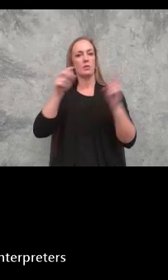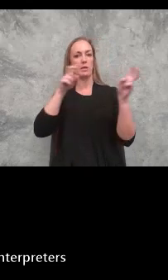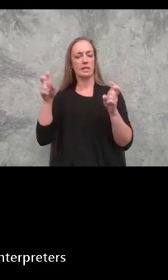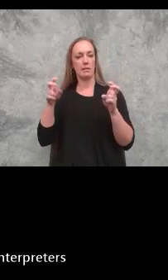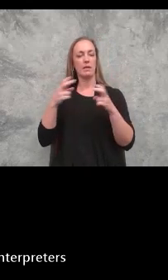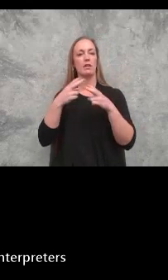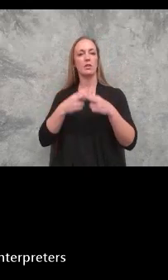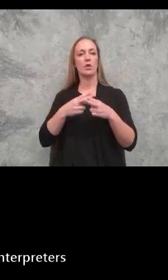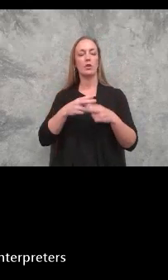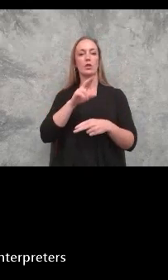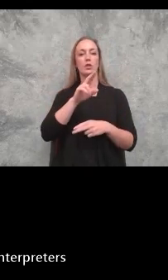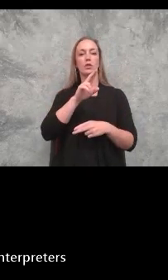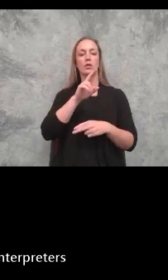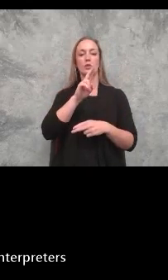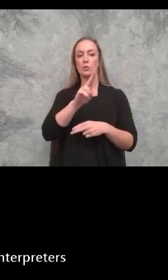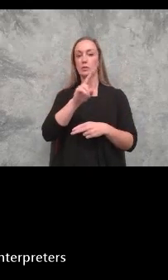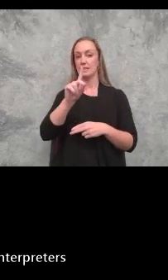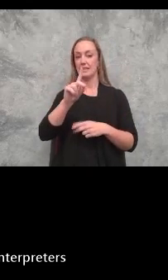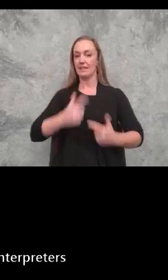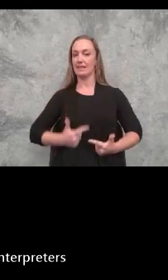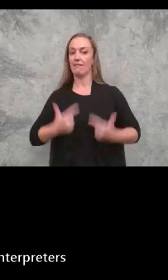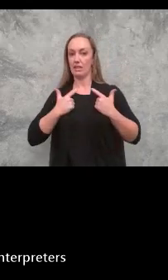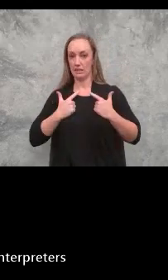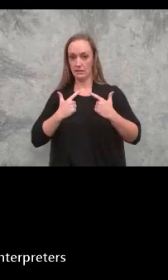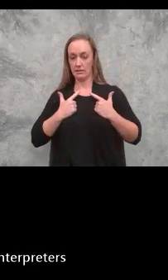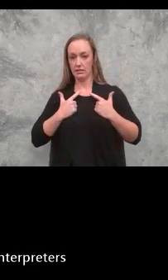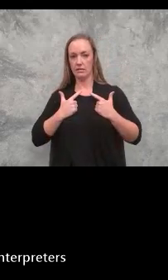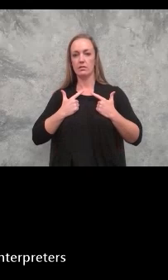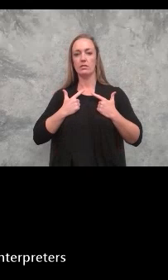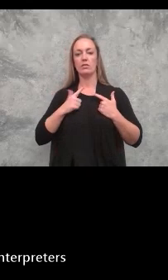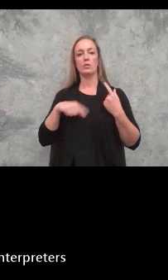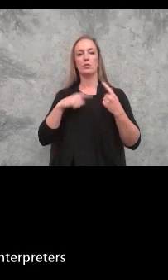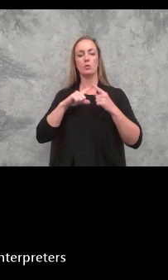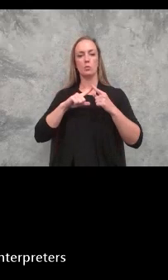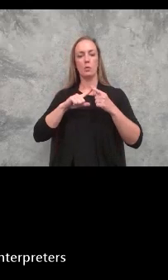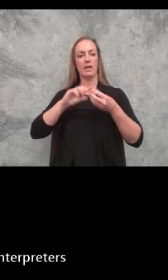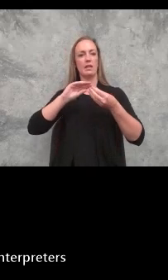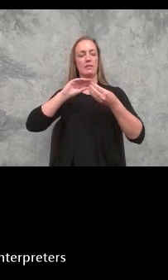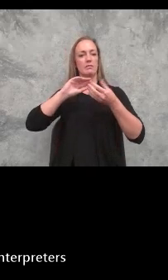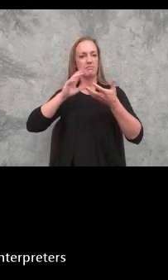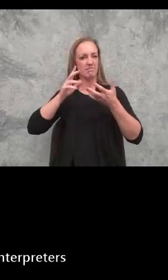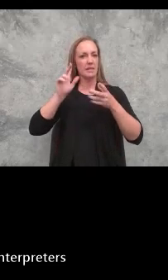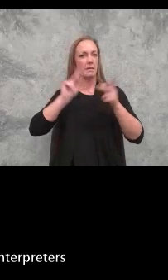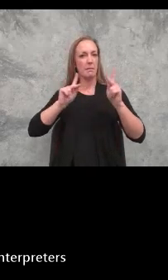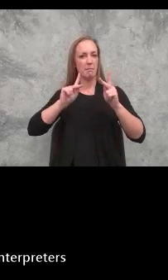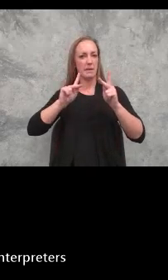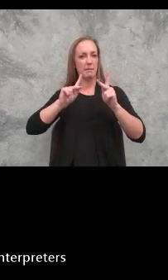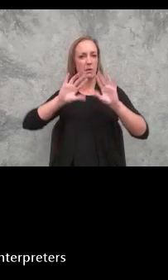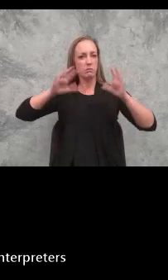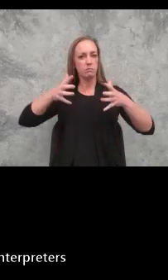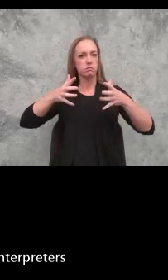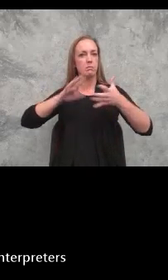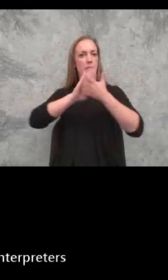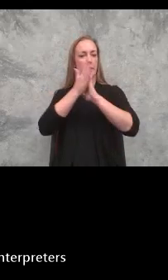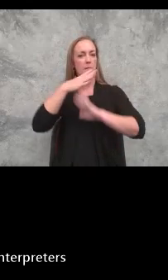Design for living. As the population collectively grows older and medical advancements allow those